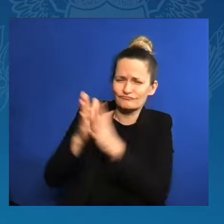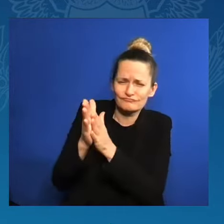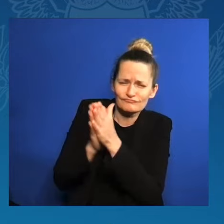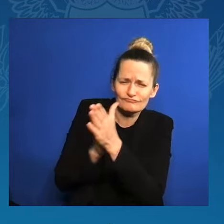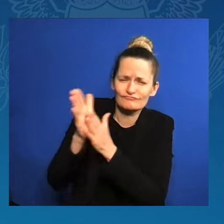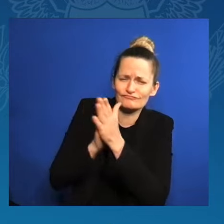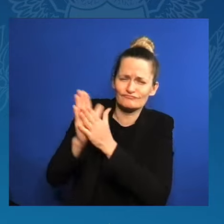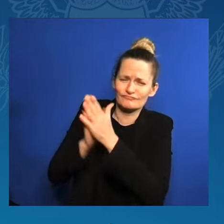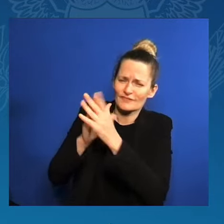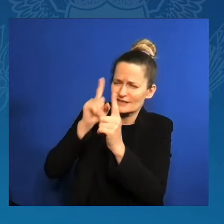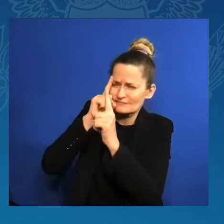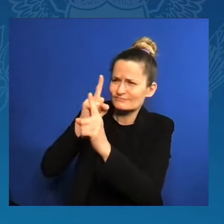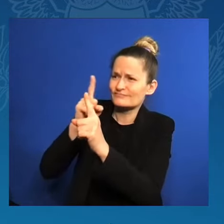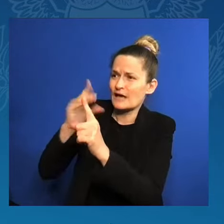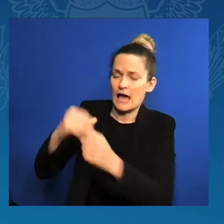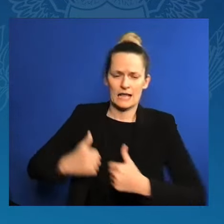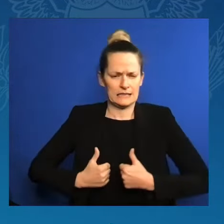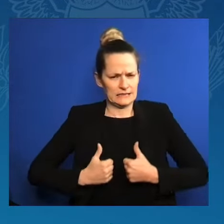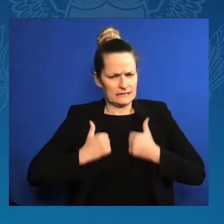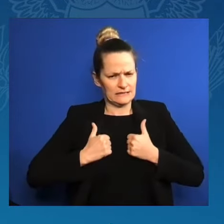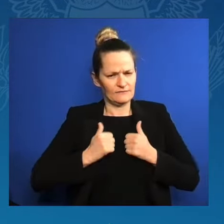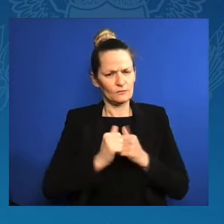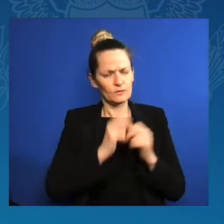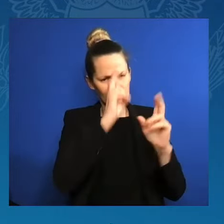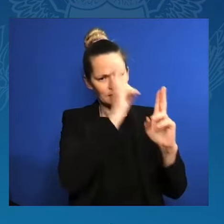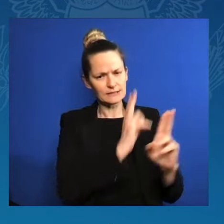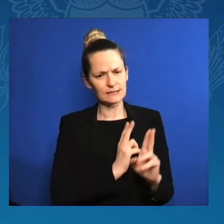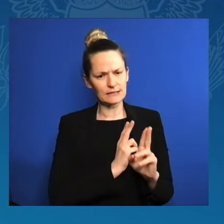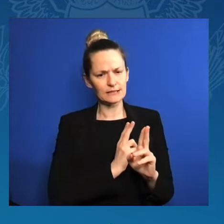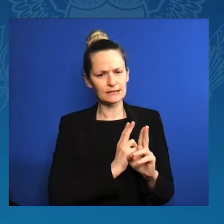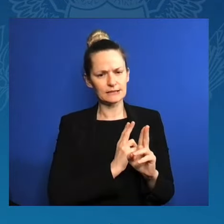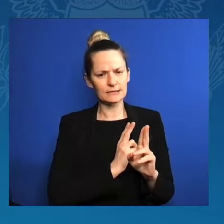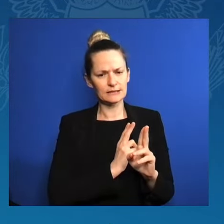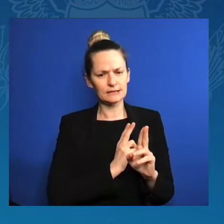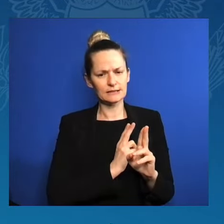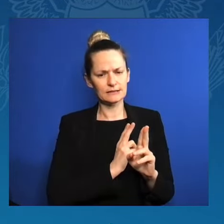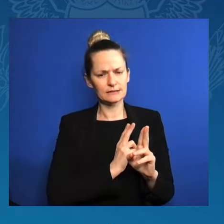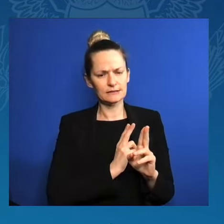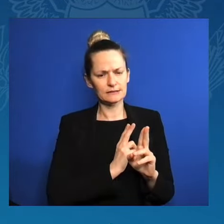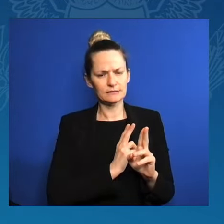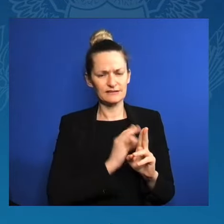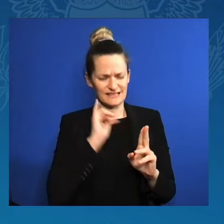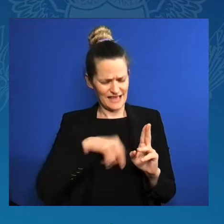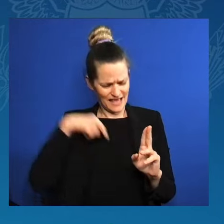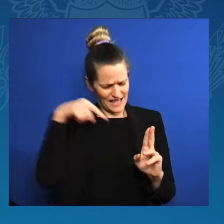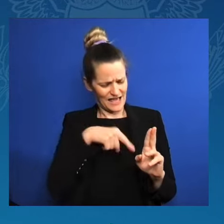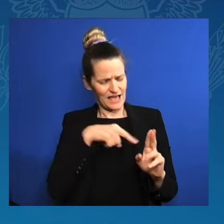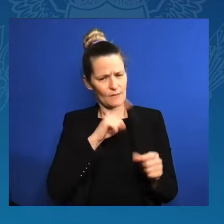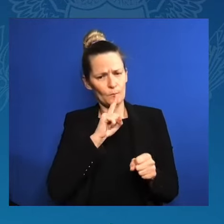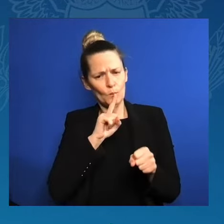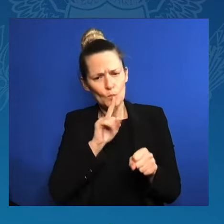A promise that every person truly has the ability to thrive.